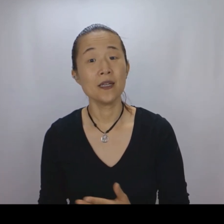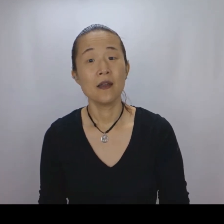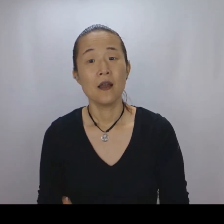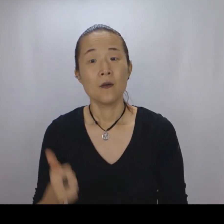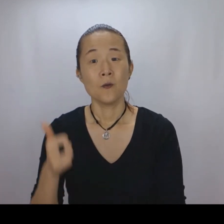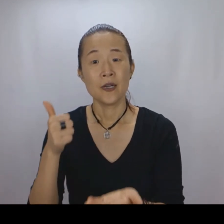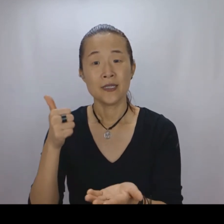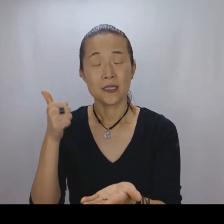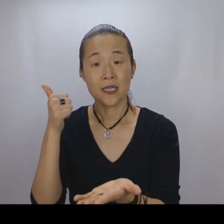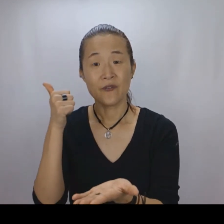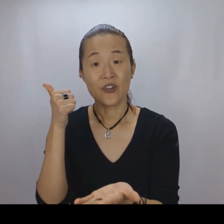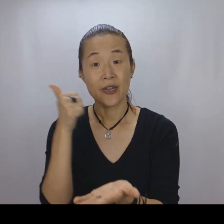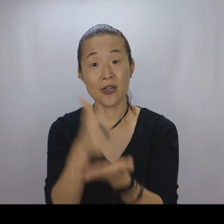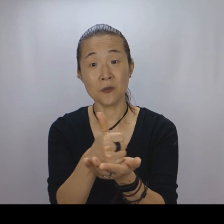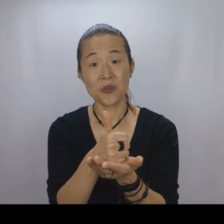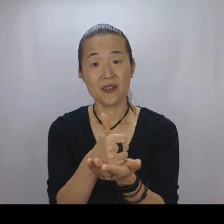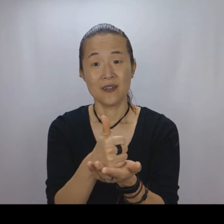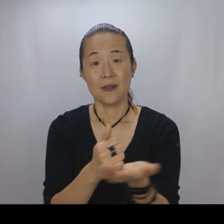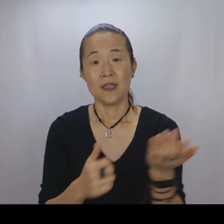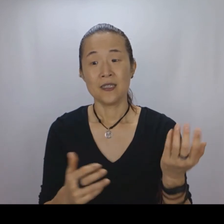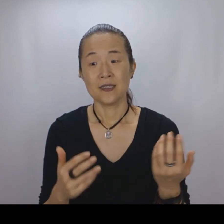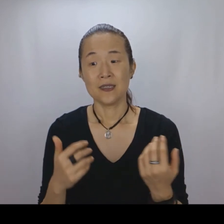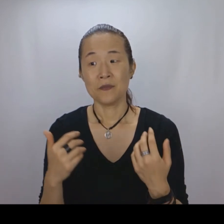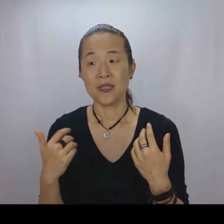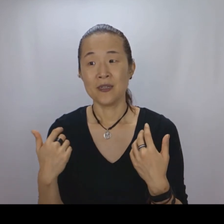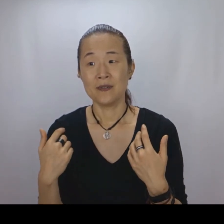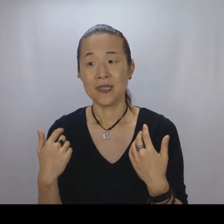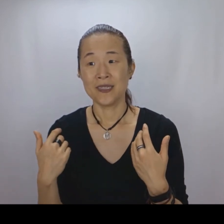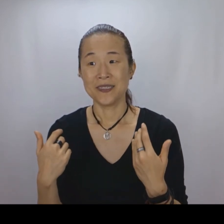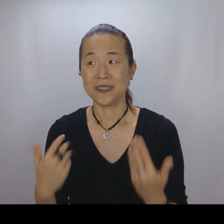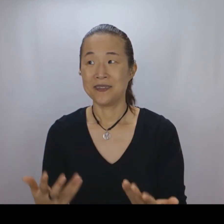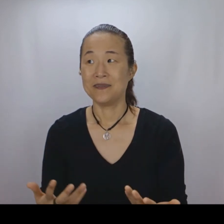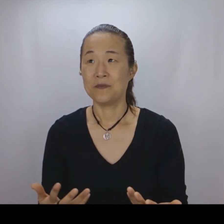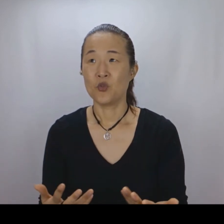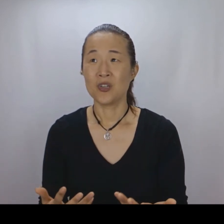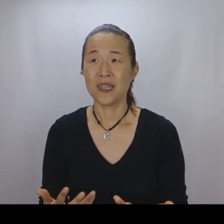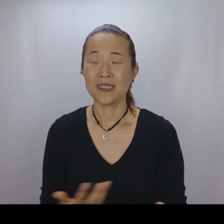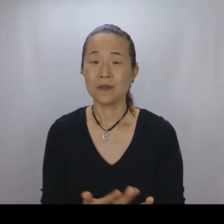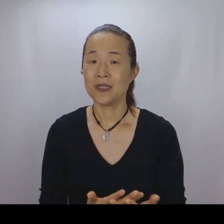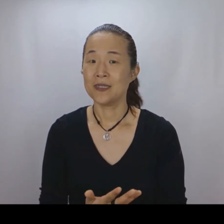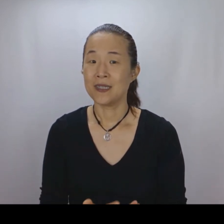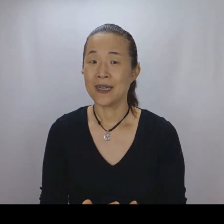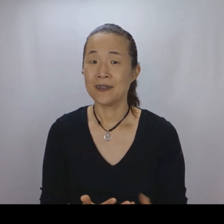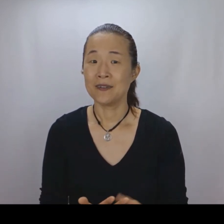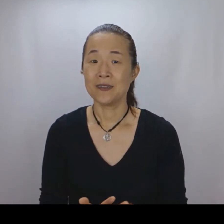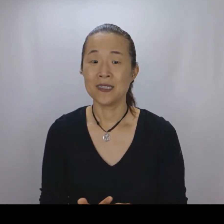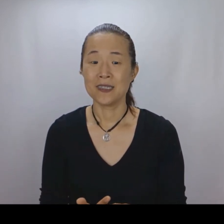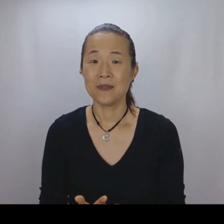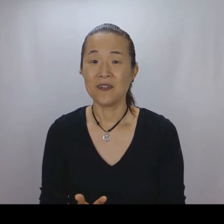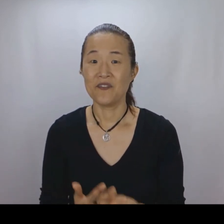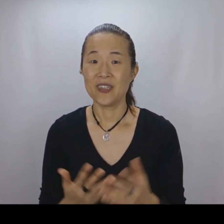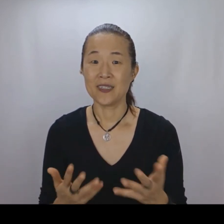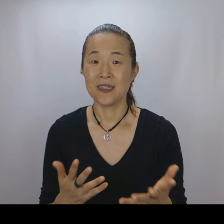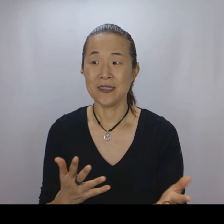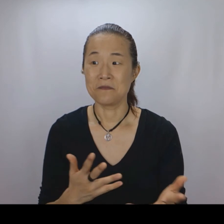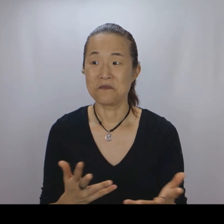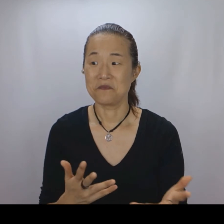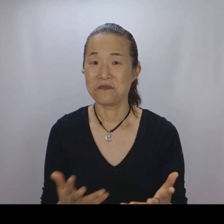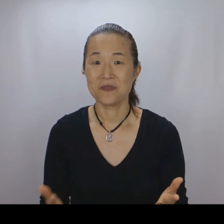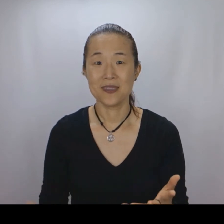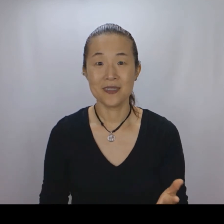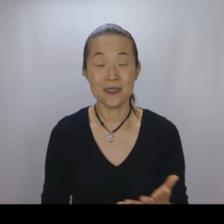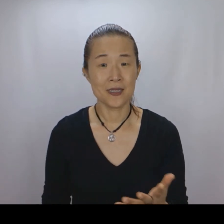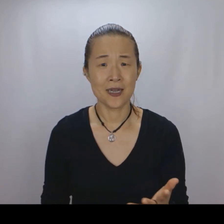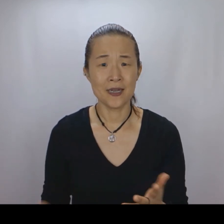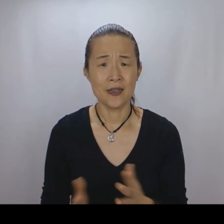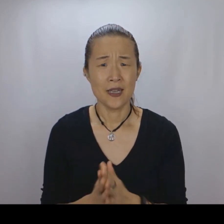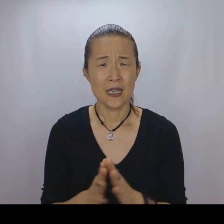Where as the sign for help is something that is more like, something dire or need something physically done,